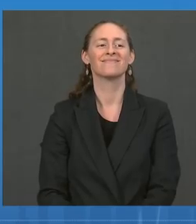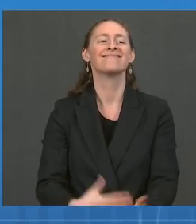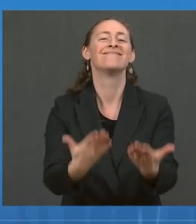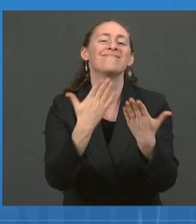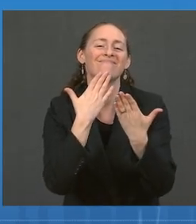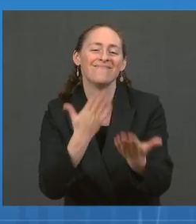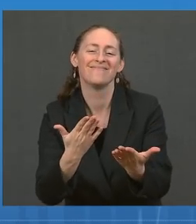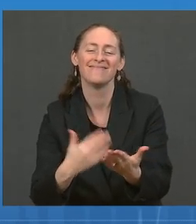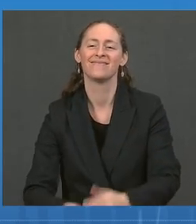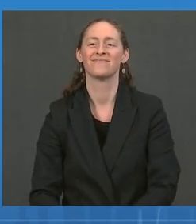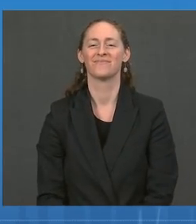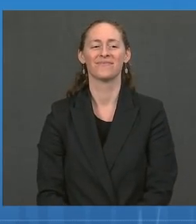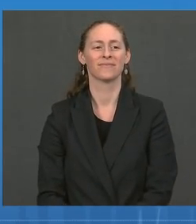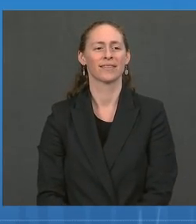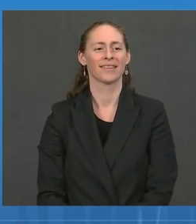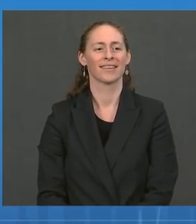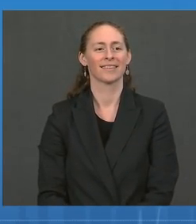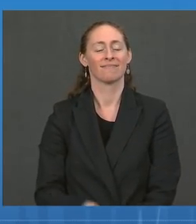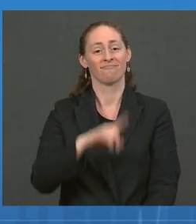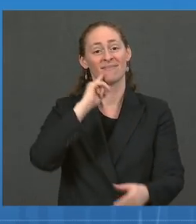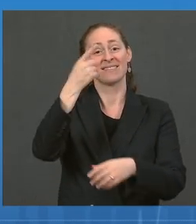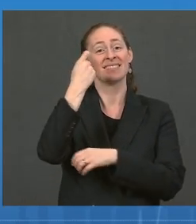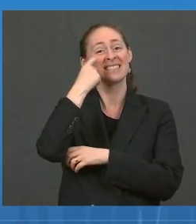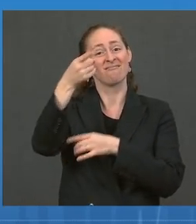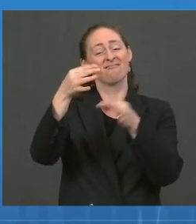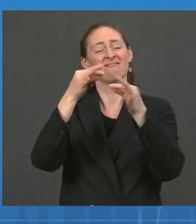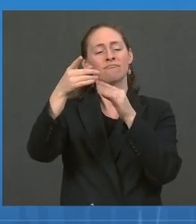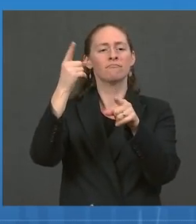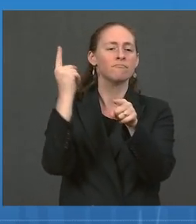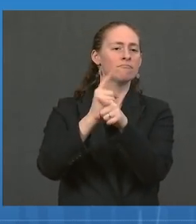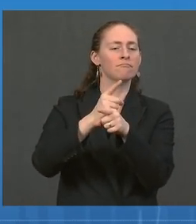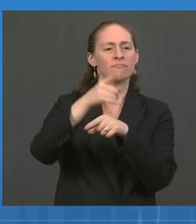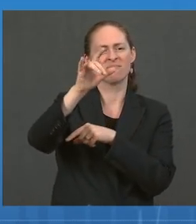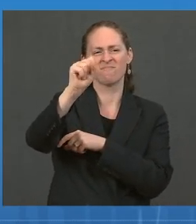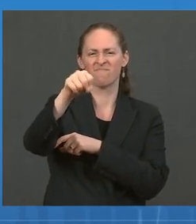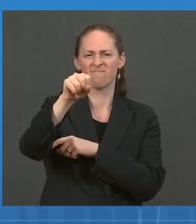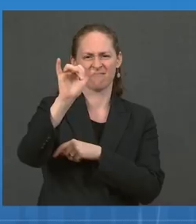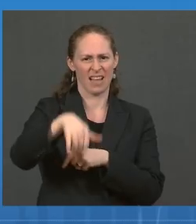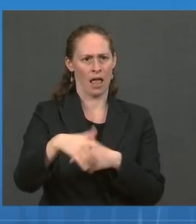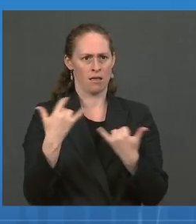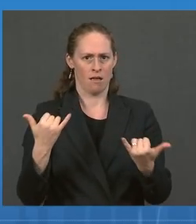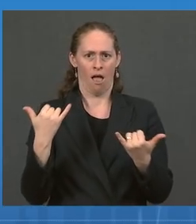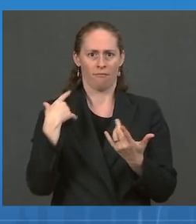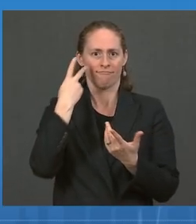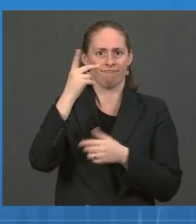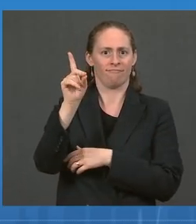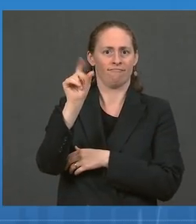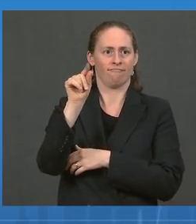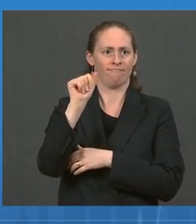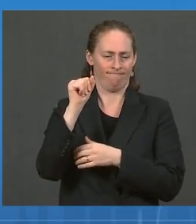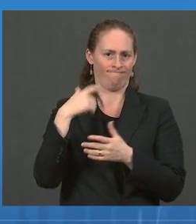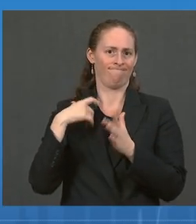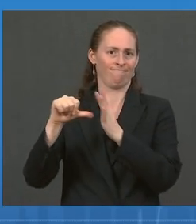I just couldn't agree with you more about the importance of those data that were released earlier today from the Kaiser Family Foundation.